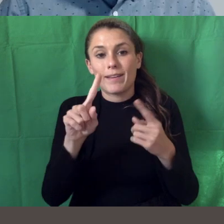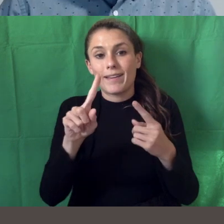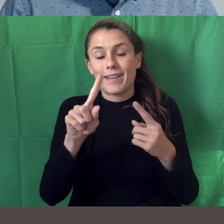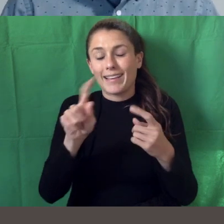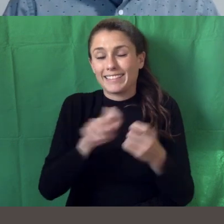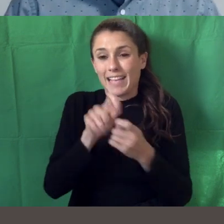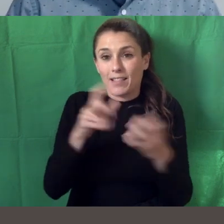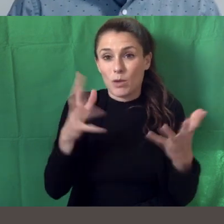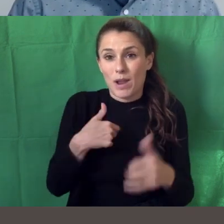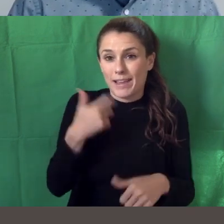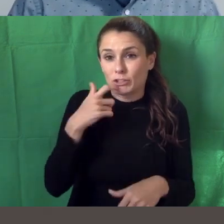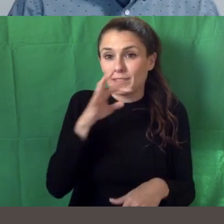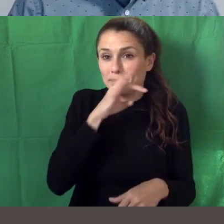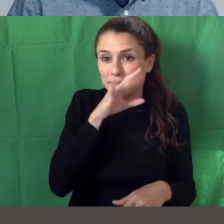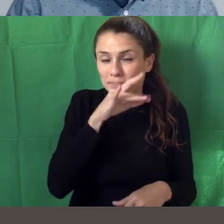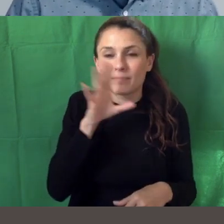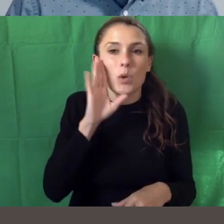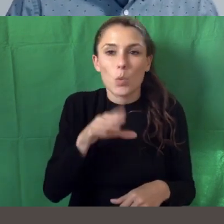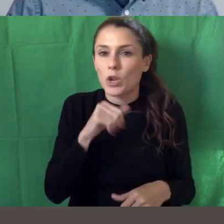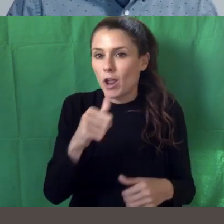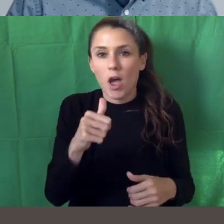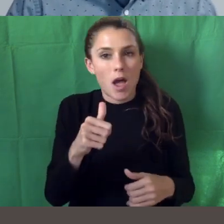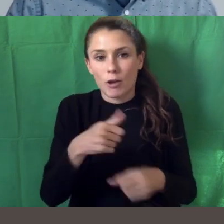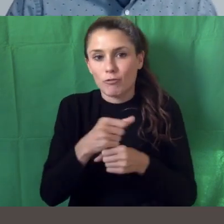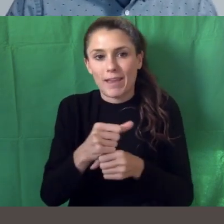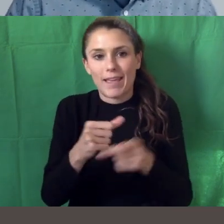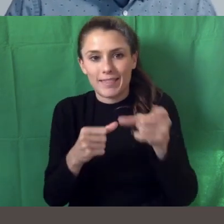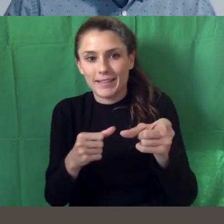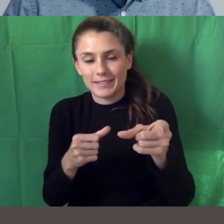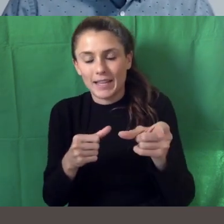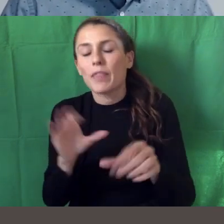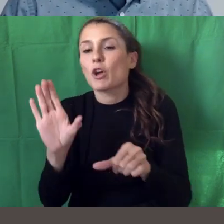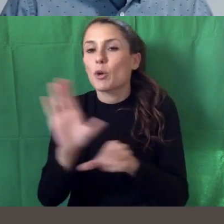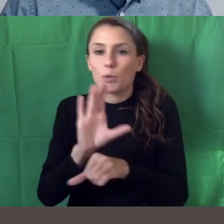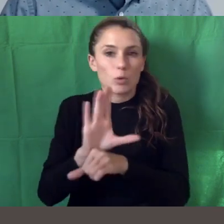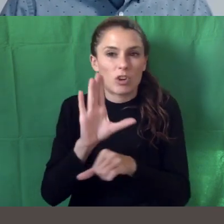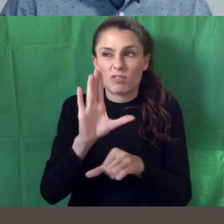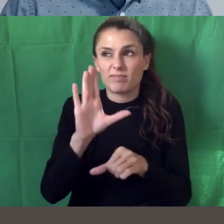it would not be this line, and the computer would not know what to do.